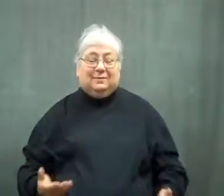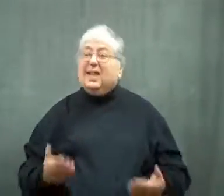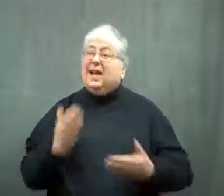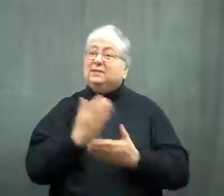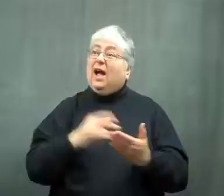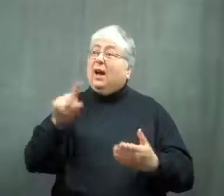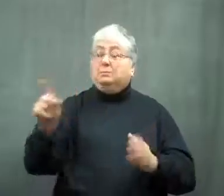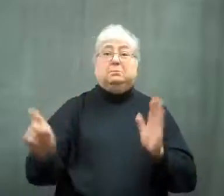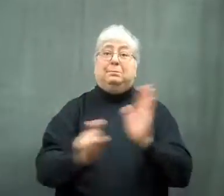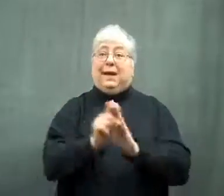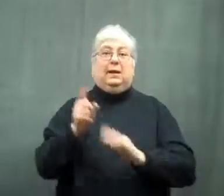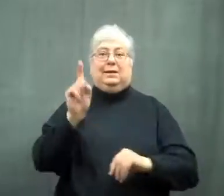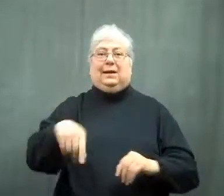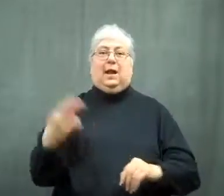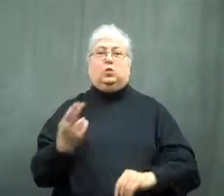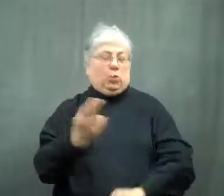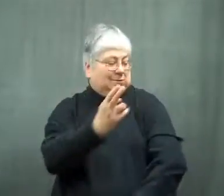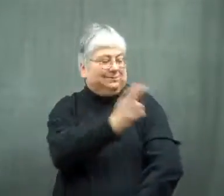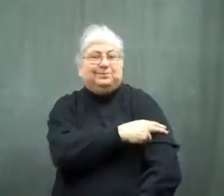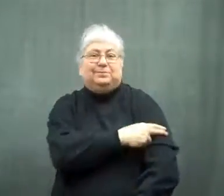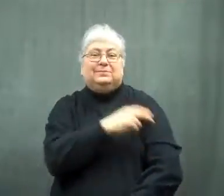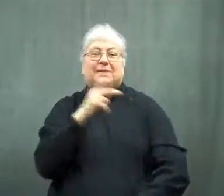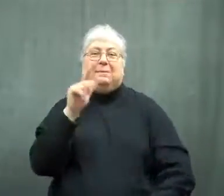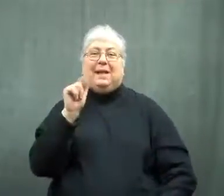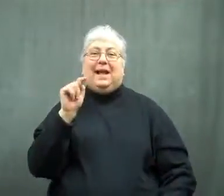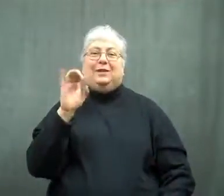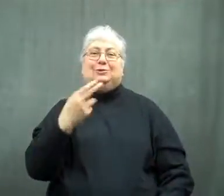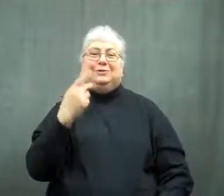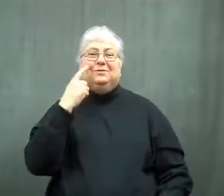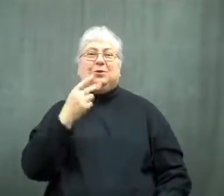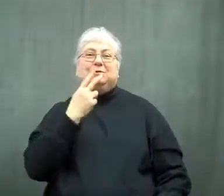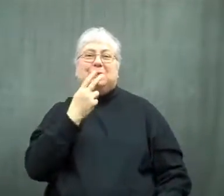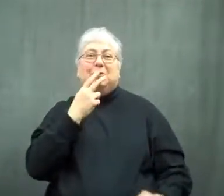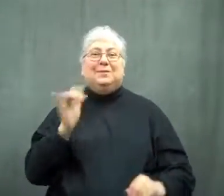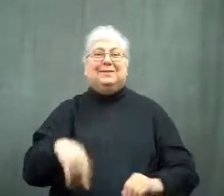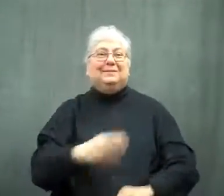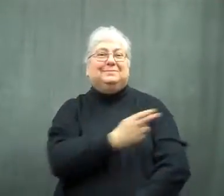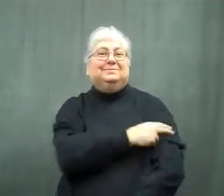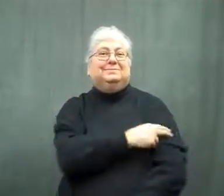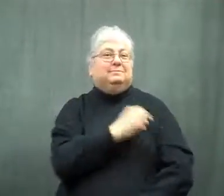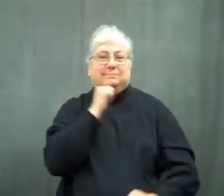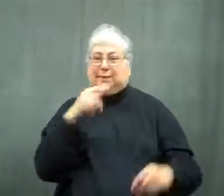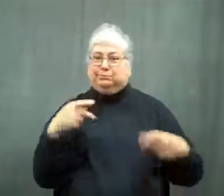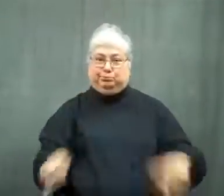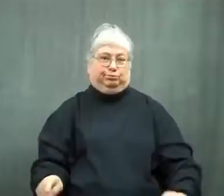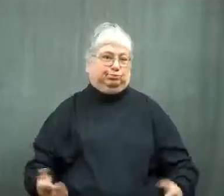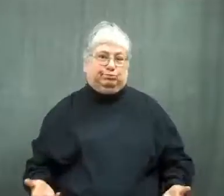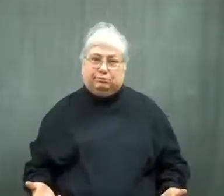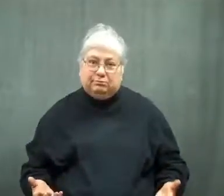Some do not permit the use of nicotine patches.